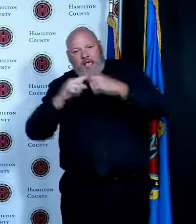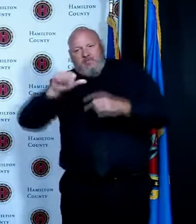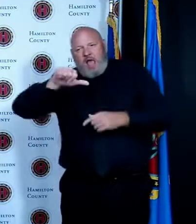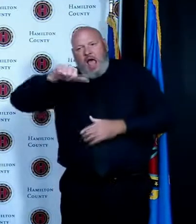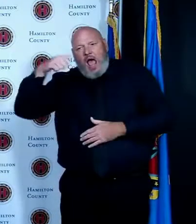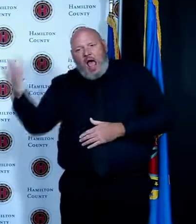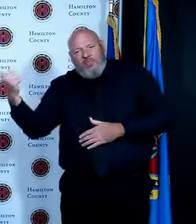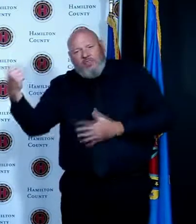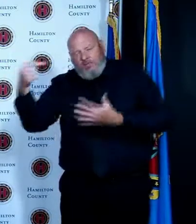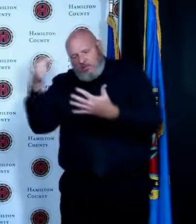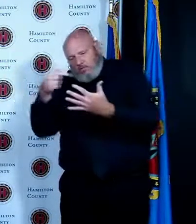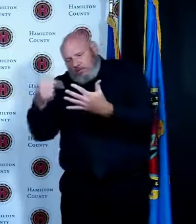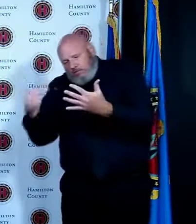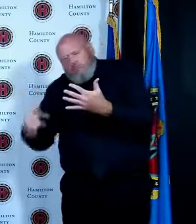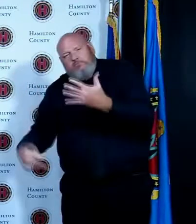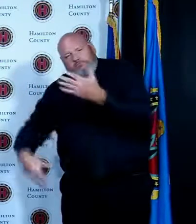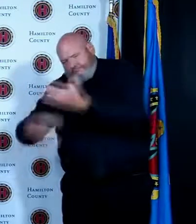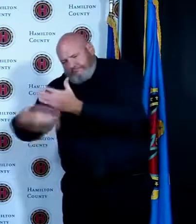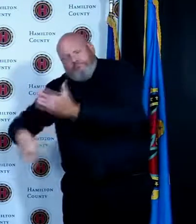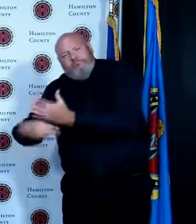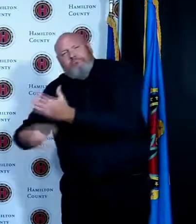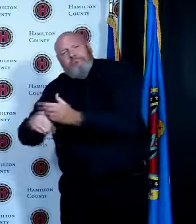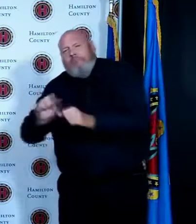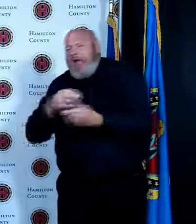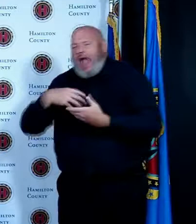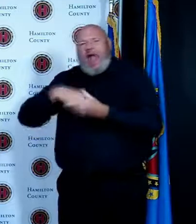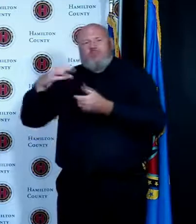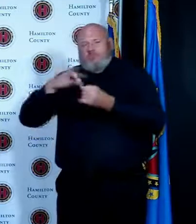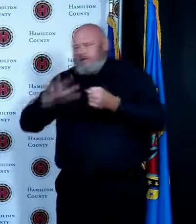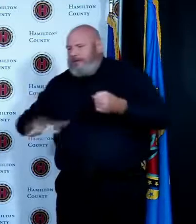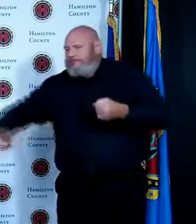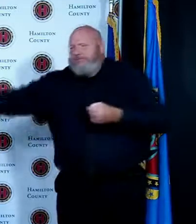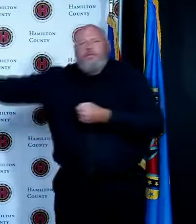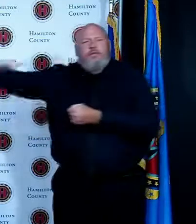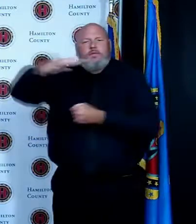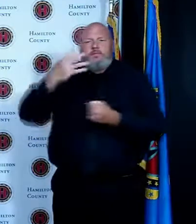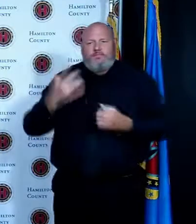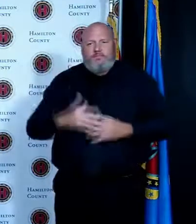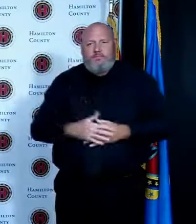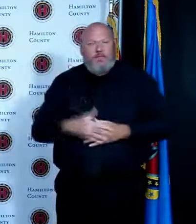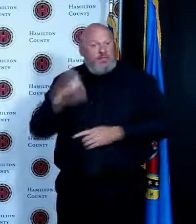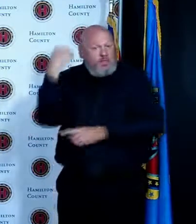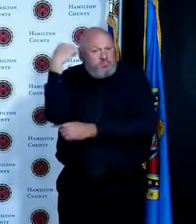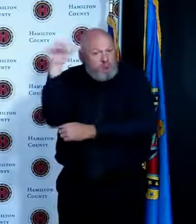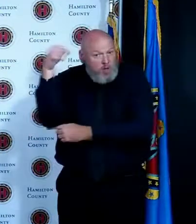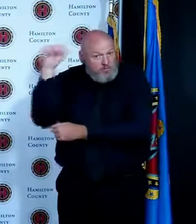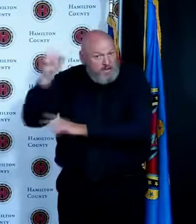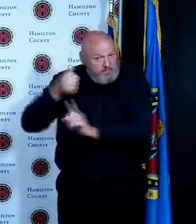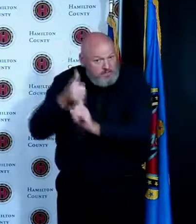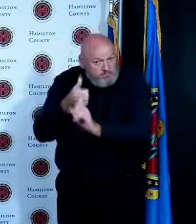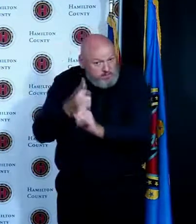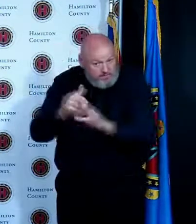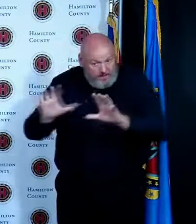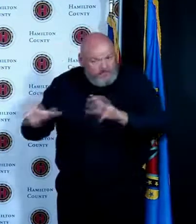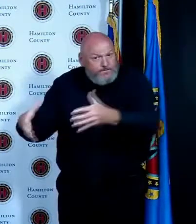and forward progress related to what we're hearing from members in our community who are in the streets